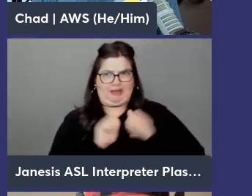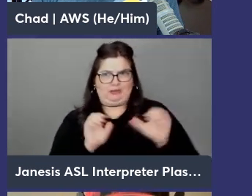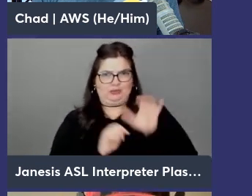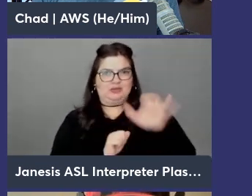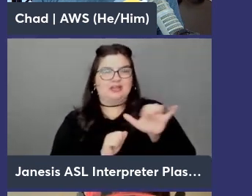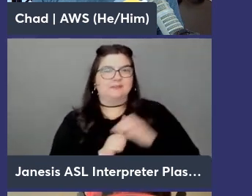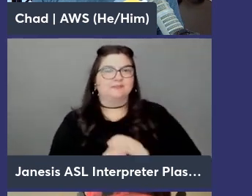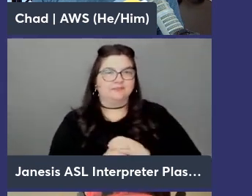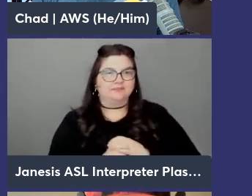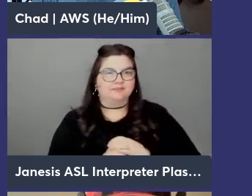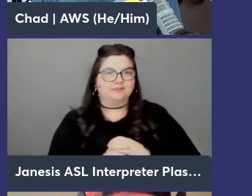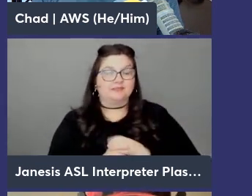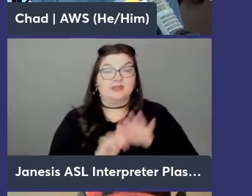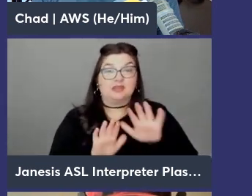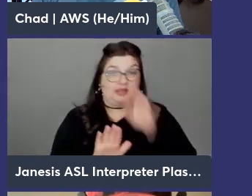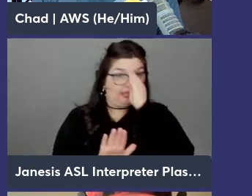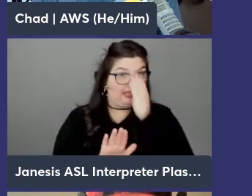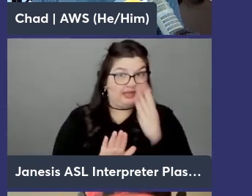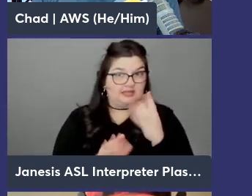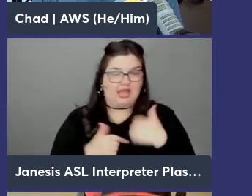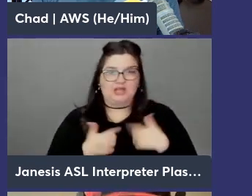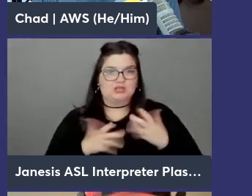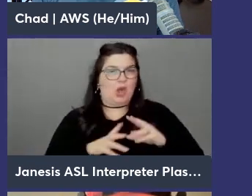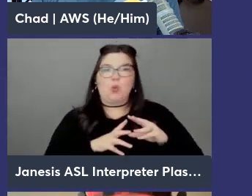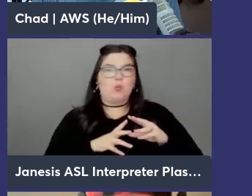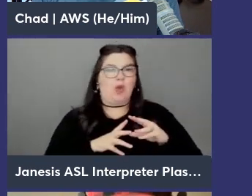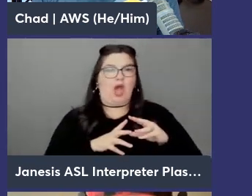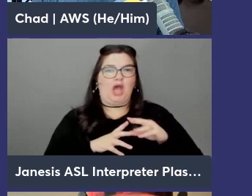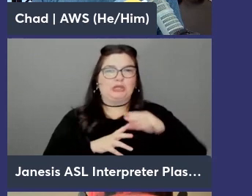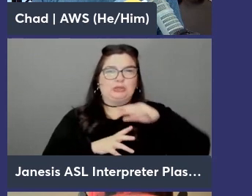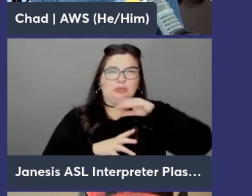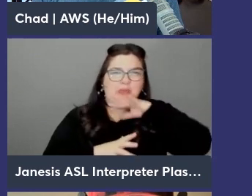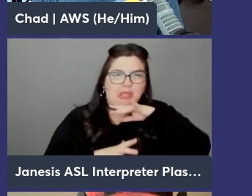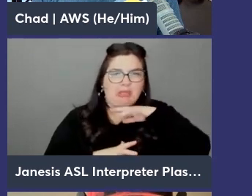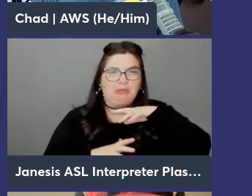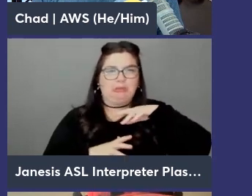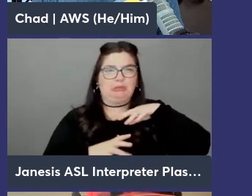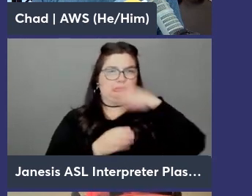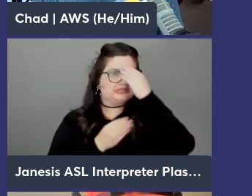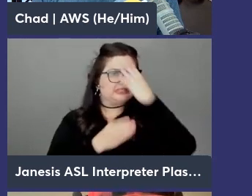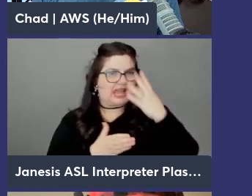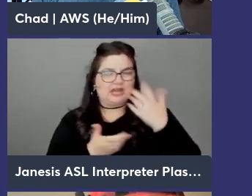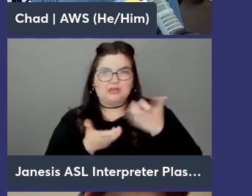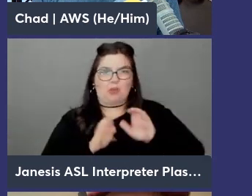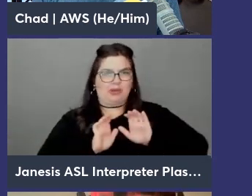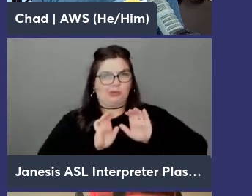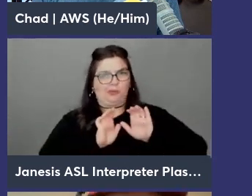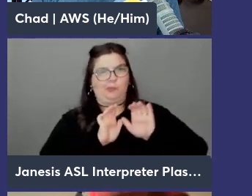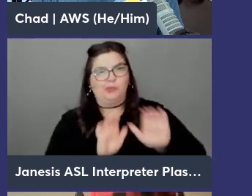And definitely I don't want to pollute my data. I don't want to push into DynamoDB, or something like that.